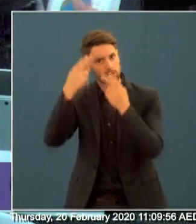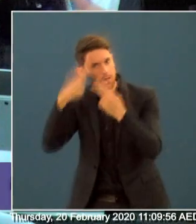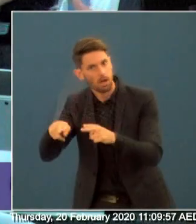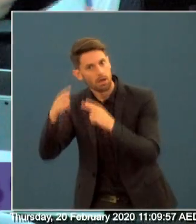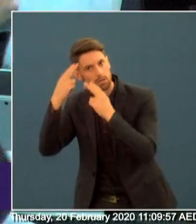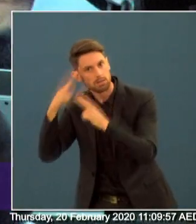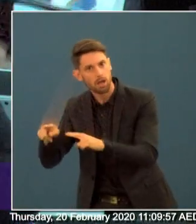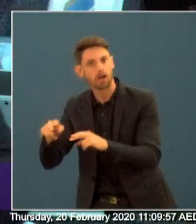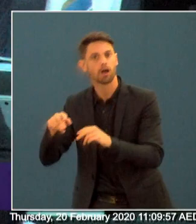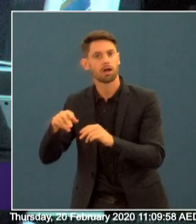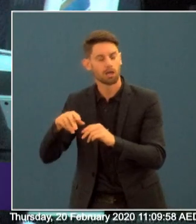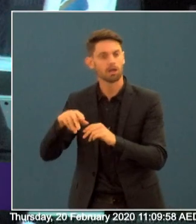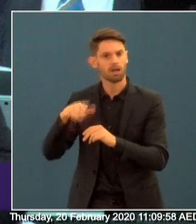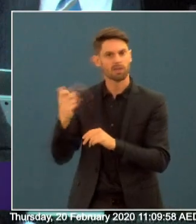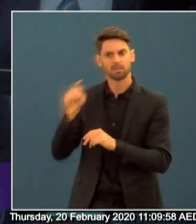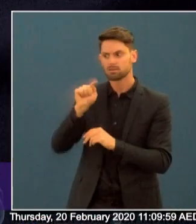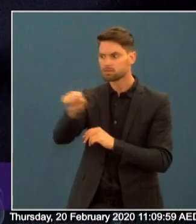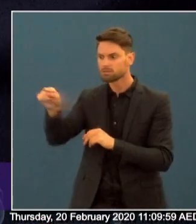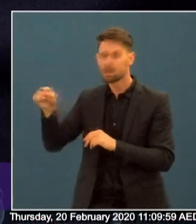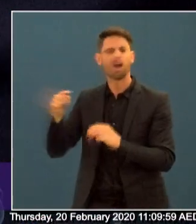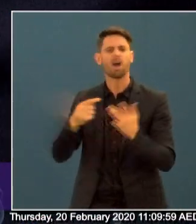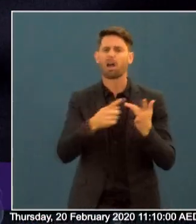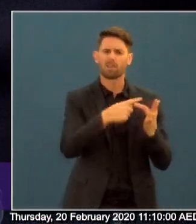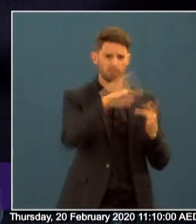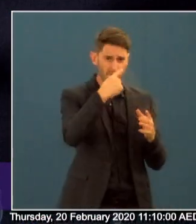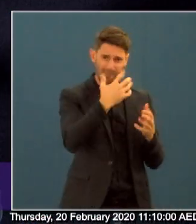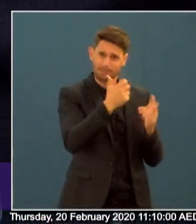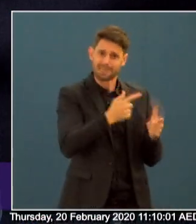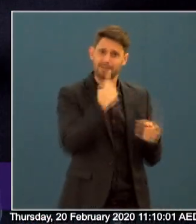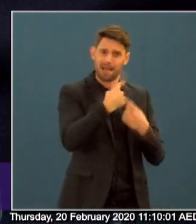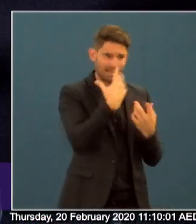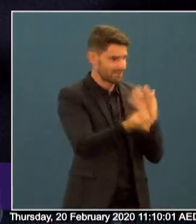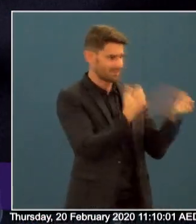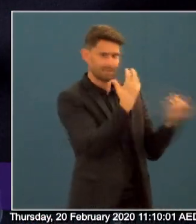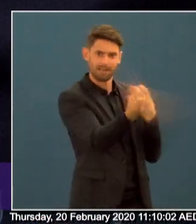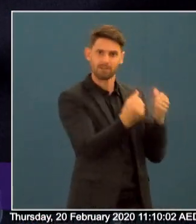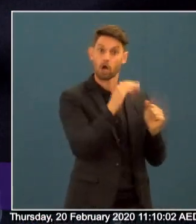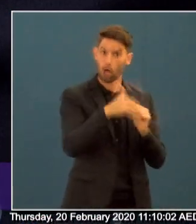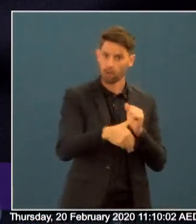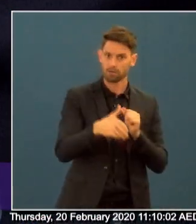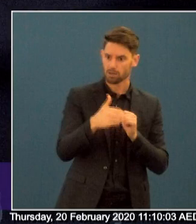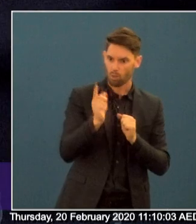Yes. MS EASTMAN: ...keeping an eye on us. And numerous others, Dr Seeta Durvasula, Alan Bittles from Western Australia,